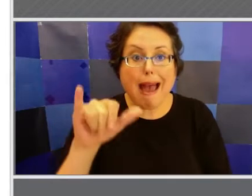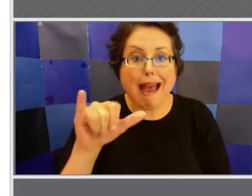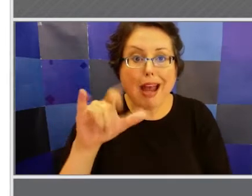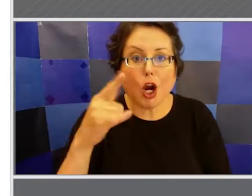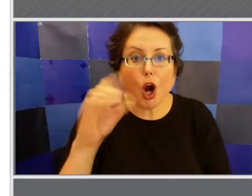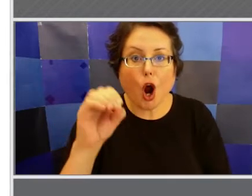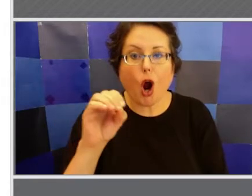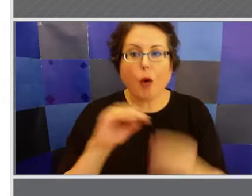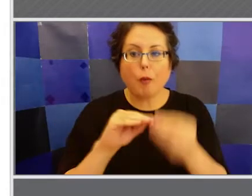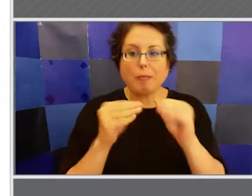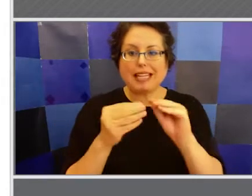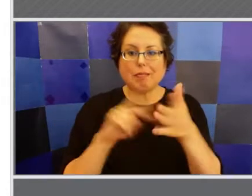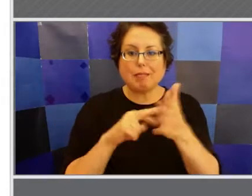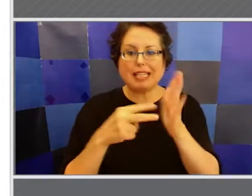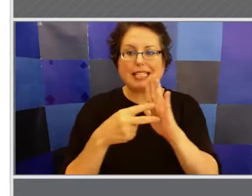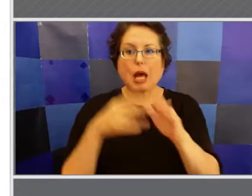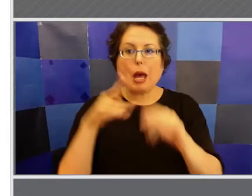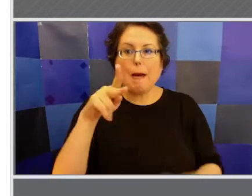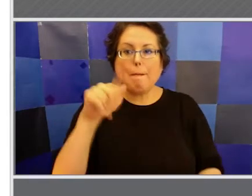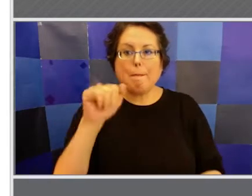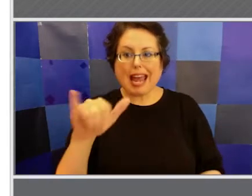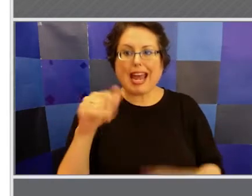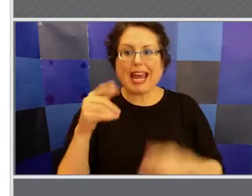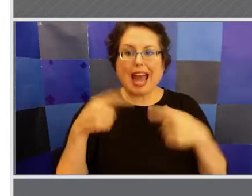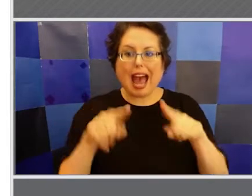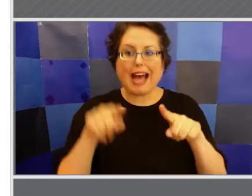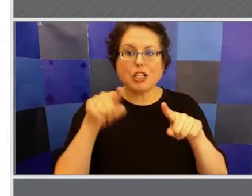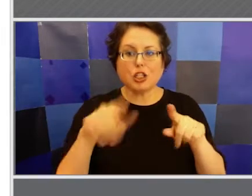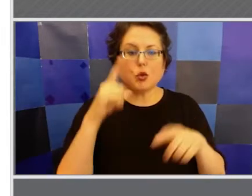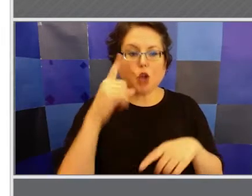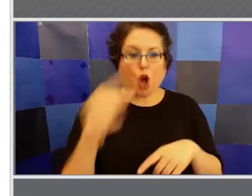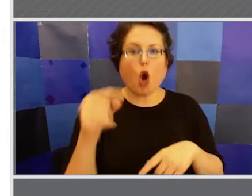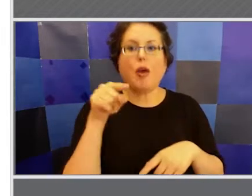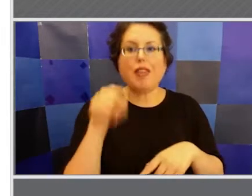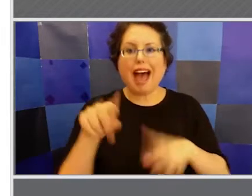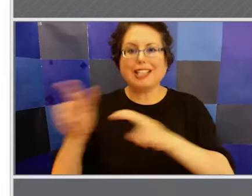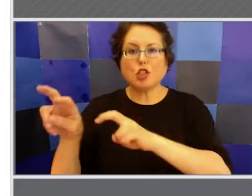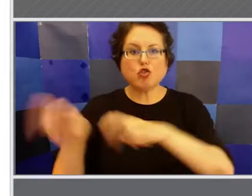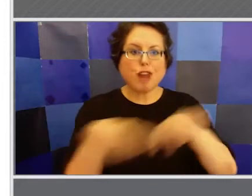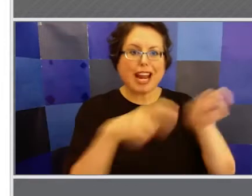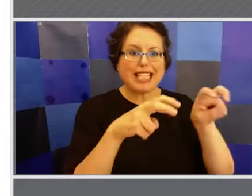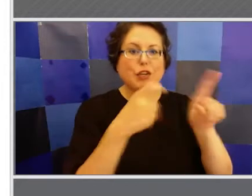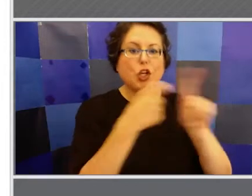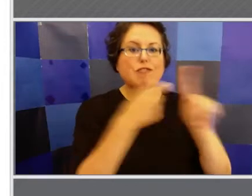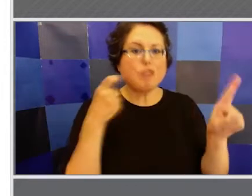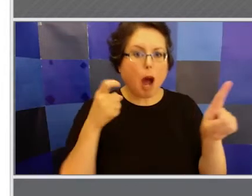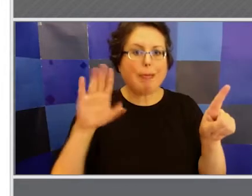This is money that's transferred over to the capital budget from the operating budget.